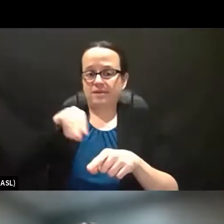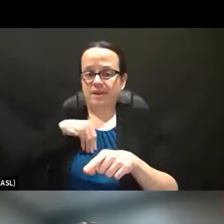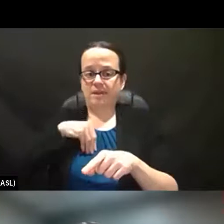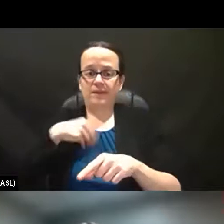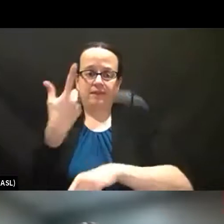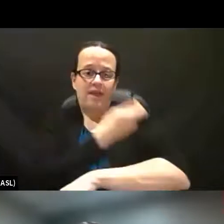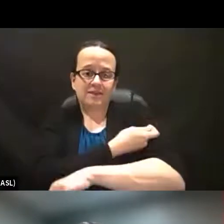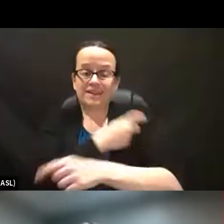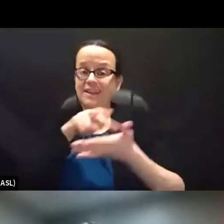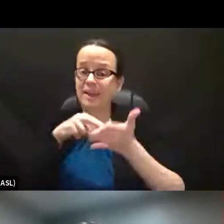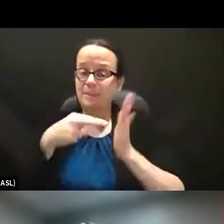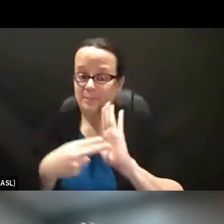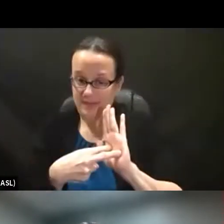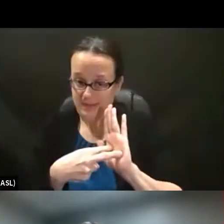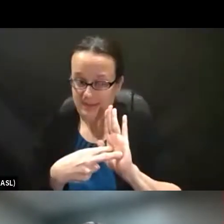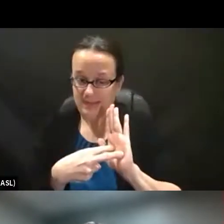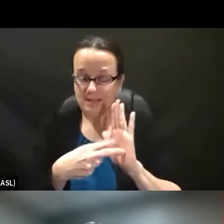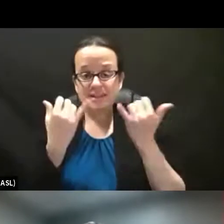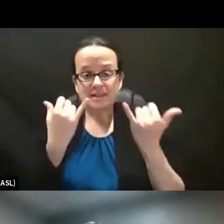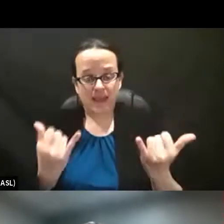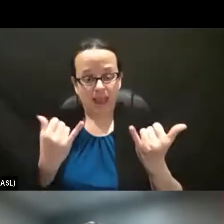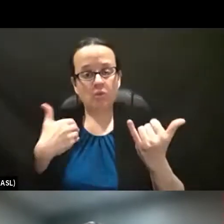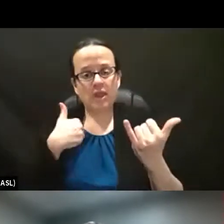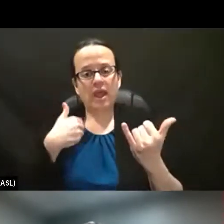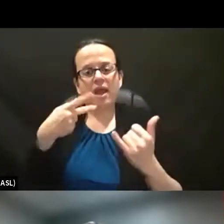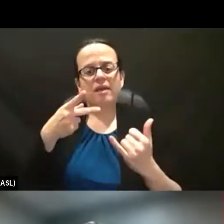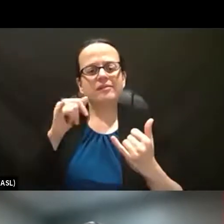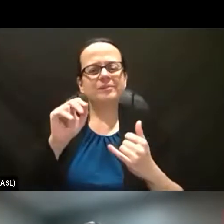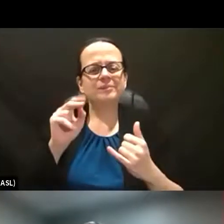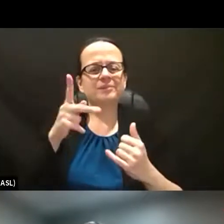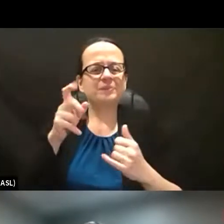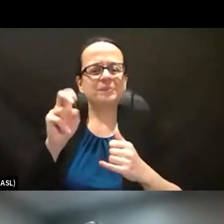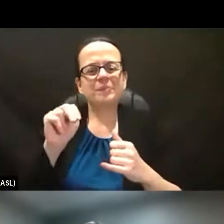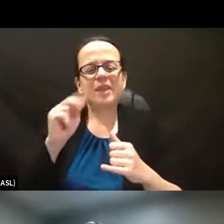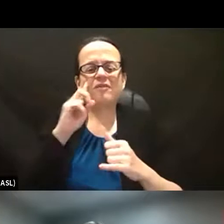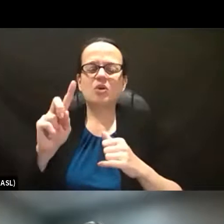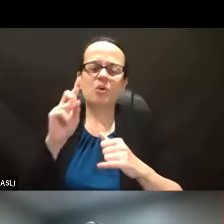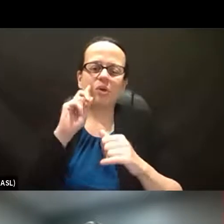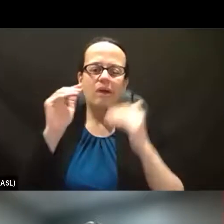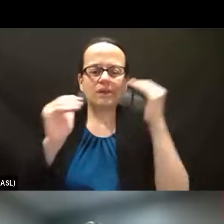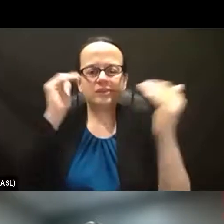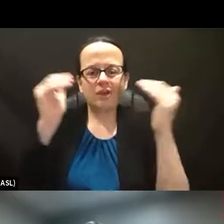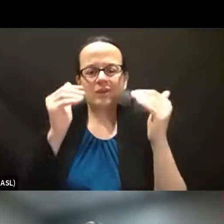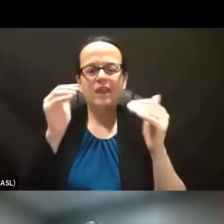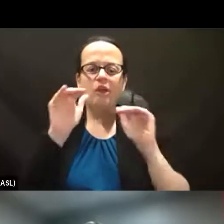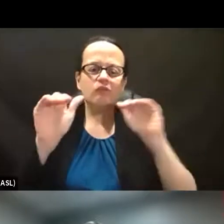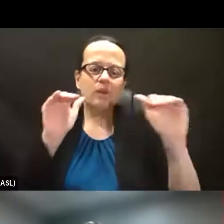Vicki Smith, CDSS-CCLD: That being said, we are coming out with a pin specific to adult day programs, just as a reminder pen of which ones, to look at.